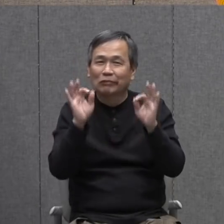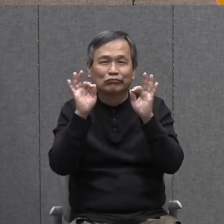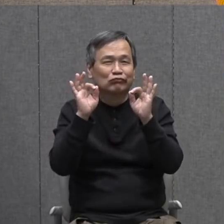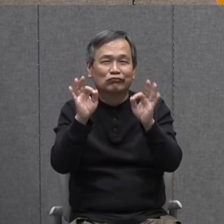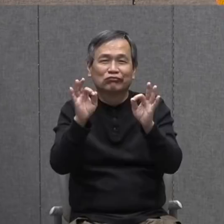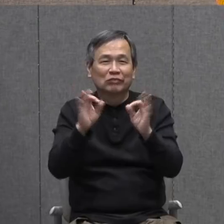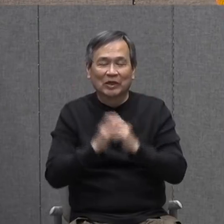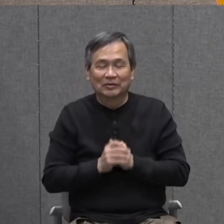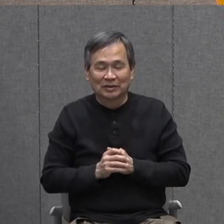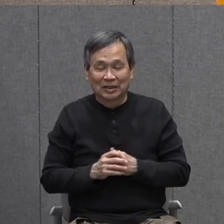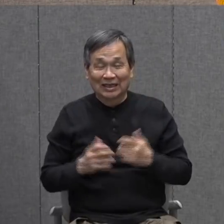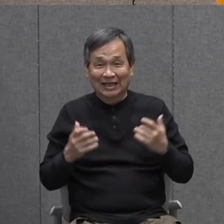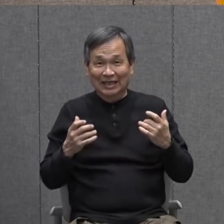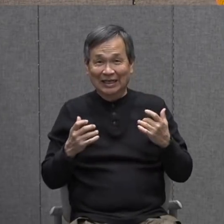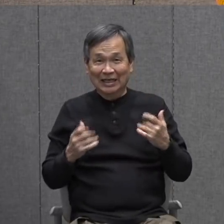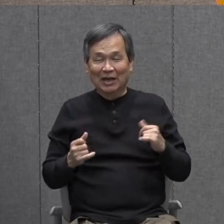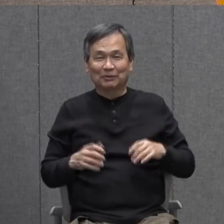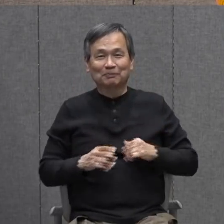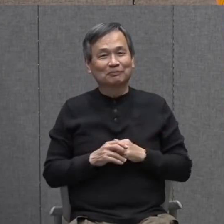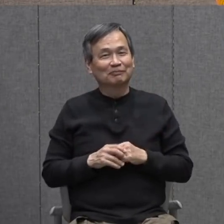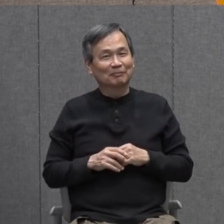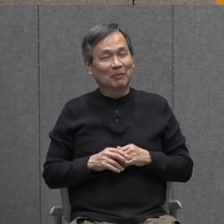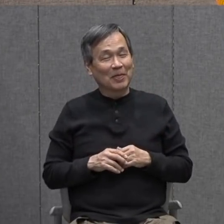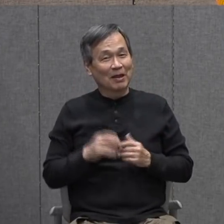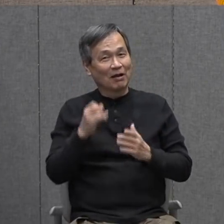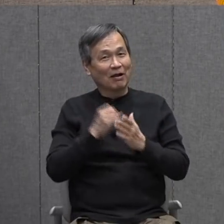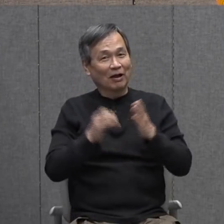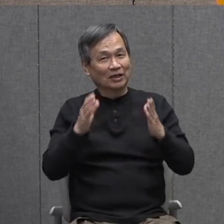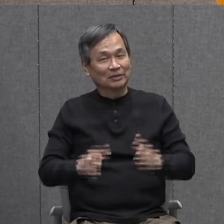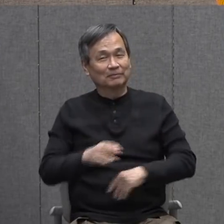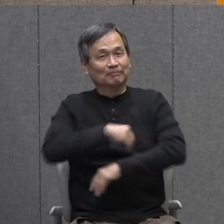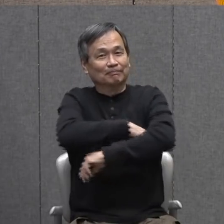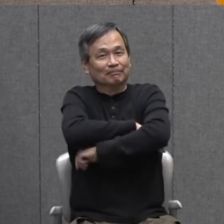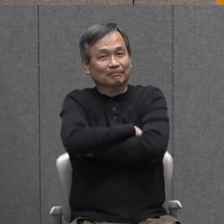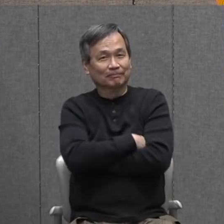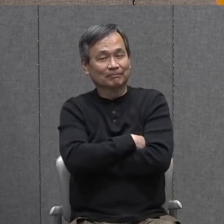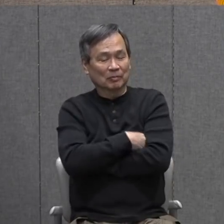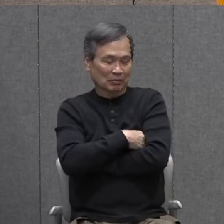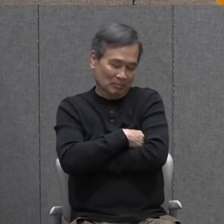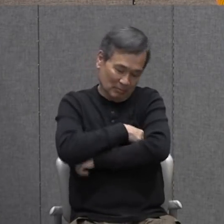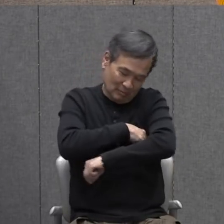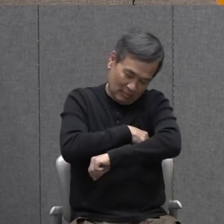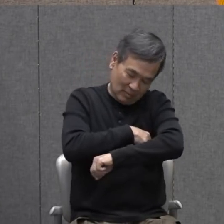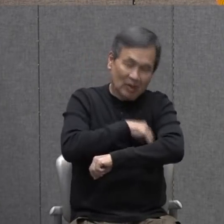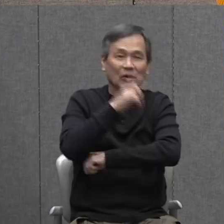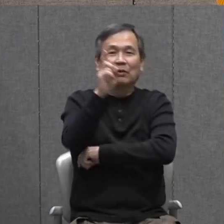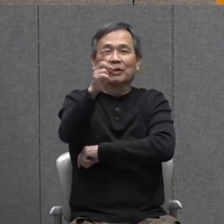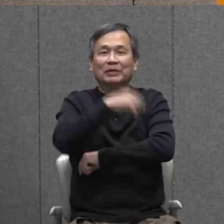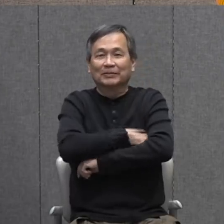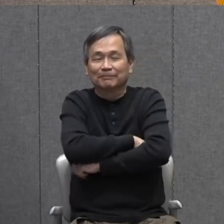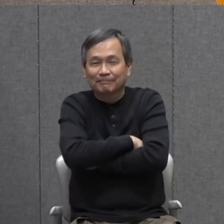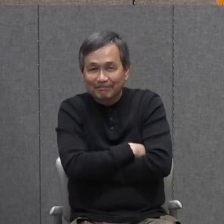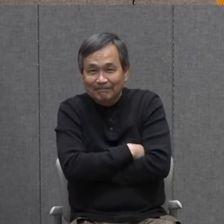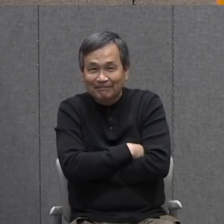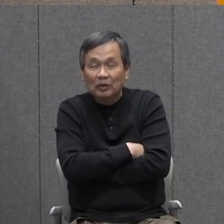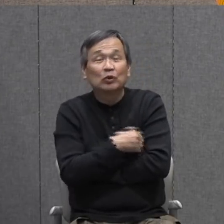So right now, artists, I would like you to take one minute and I want you to go around your home